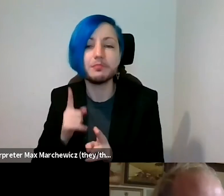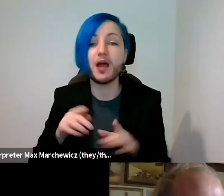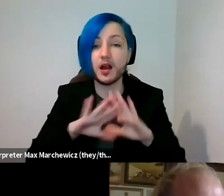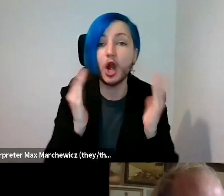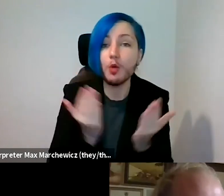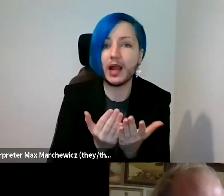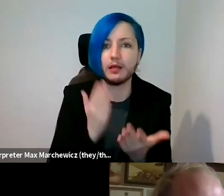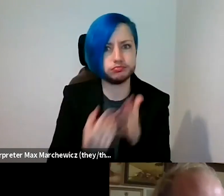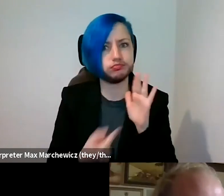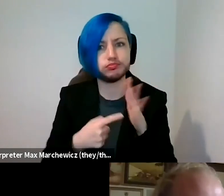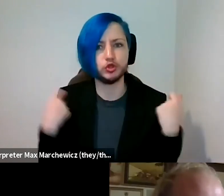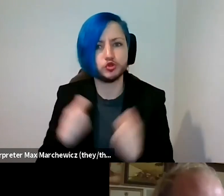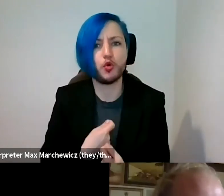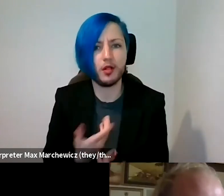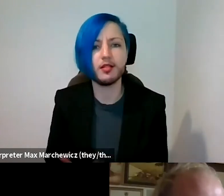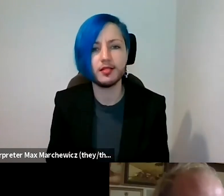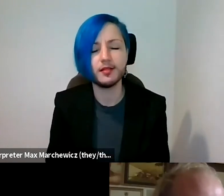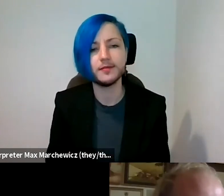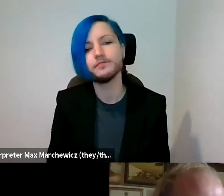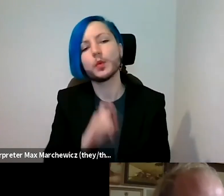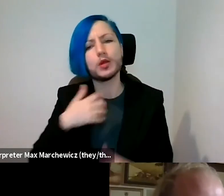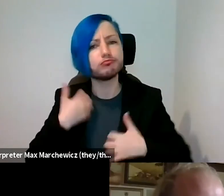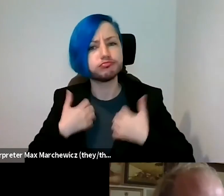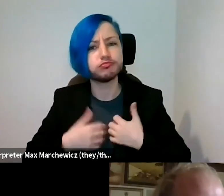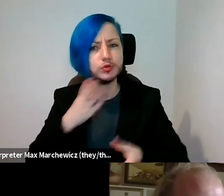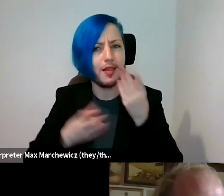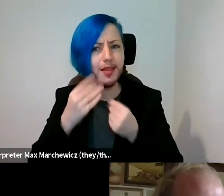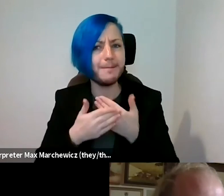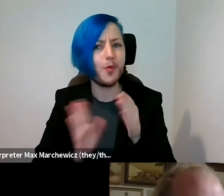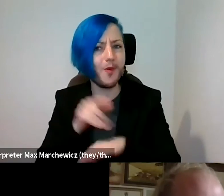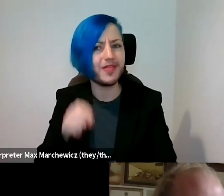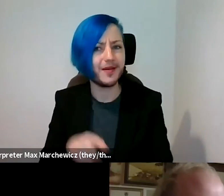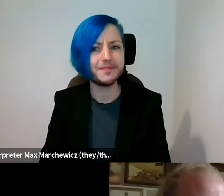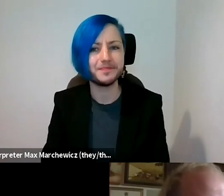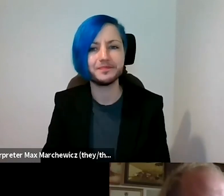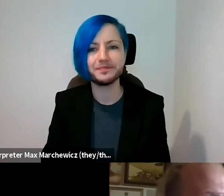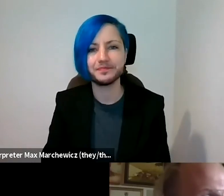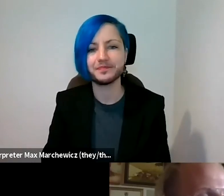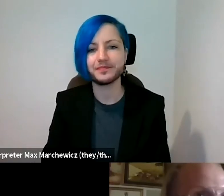But it should be fascinating to find out more, yes. Yeah, completely.